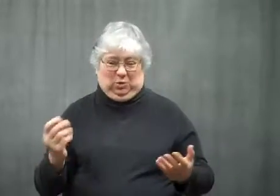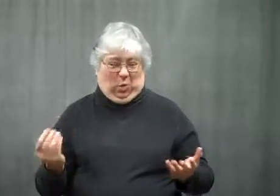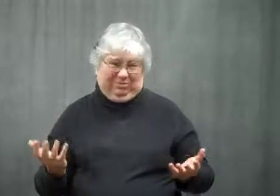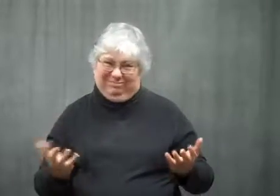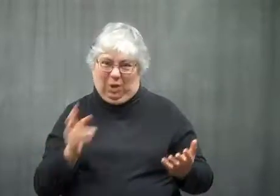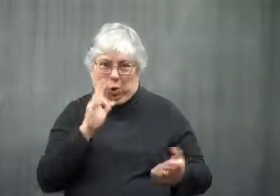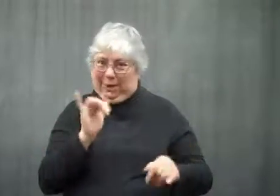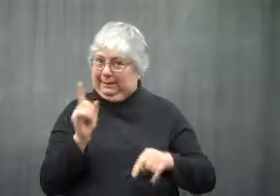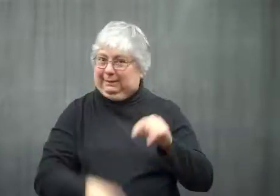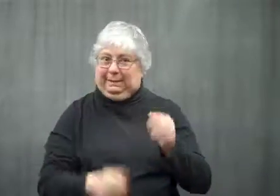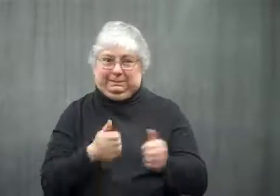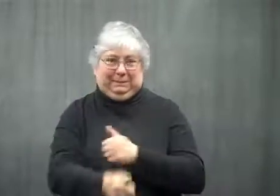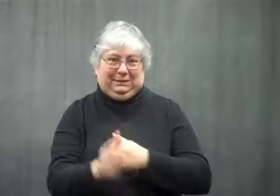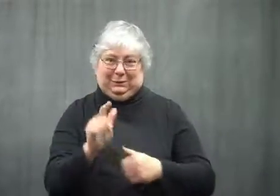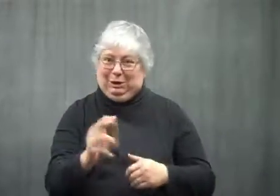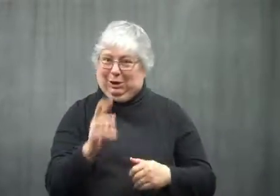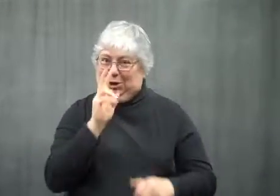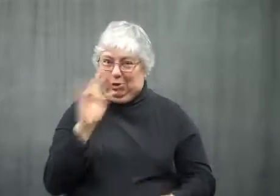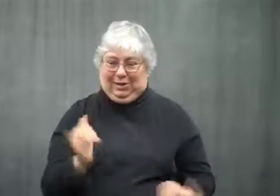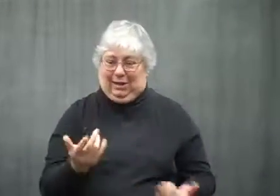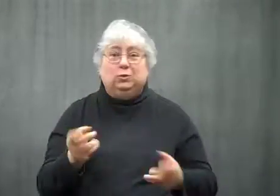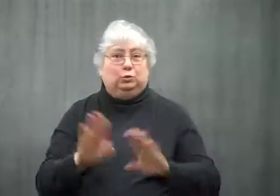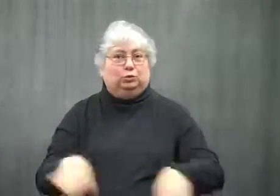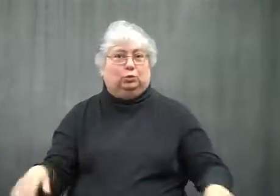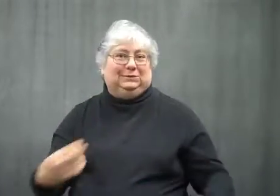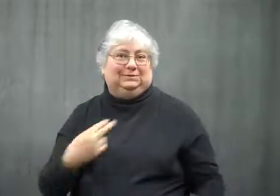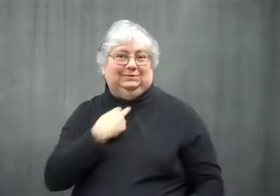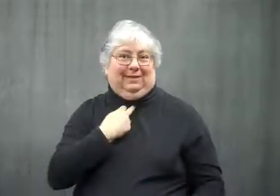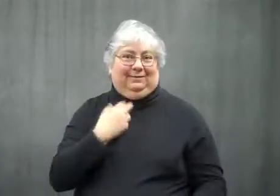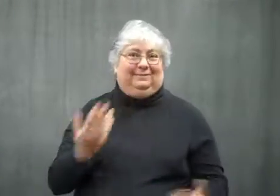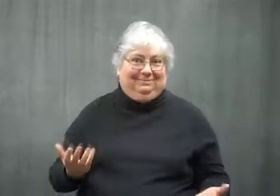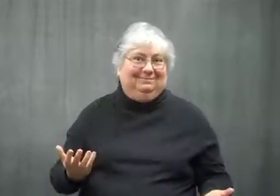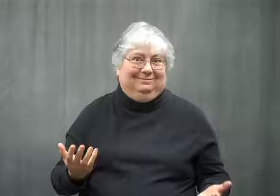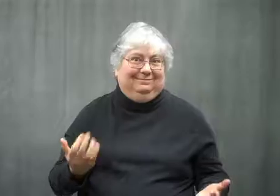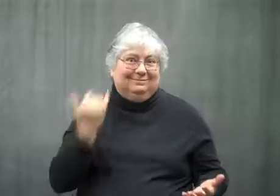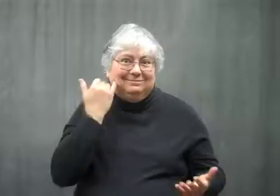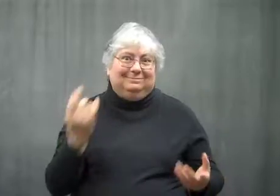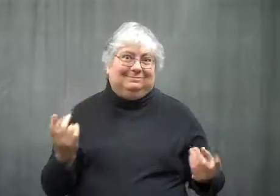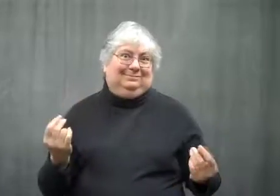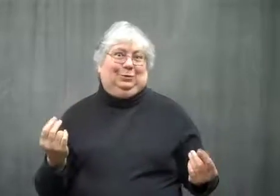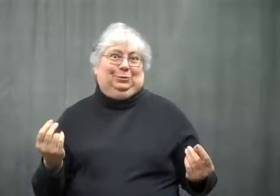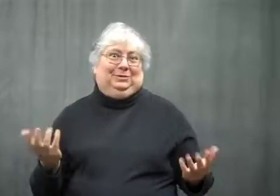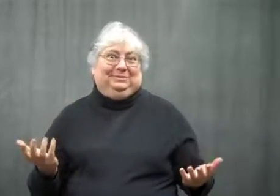So it's unlikely this law will be passed, leaving the children in the lurch.